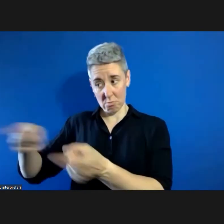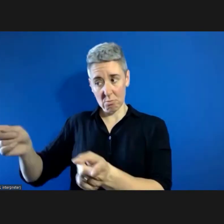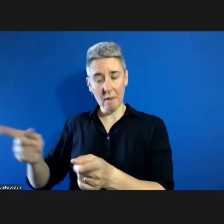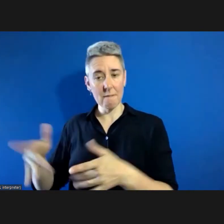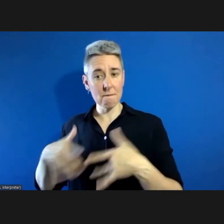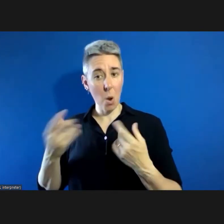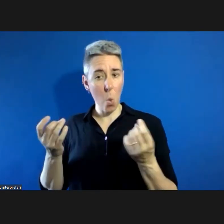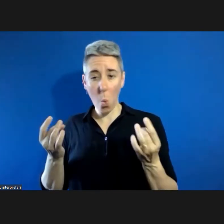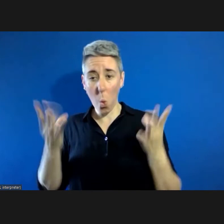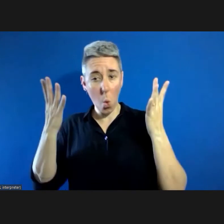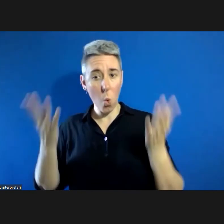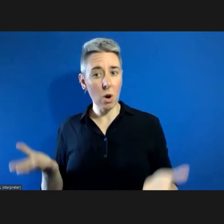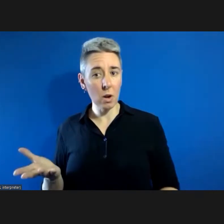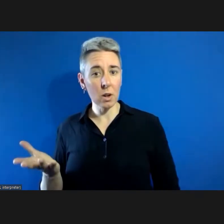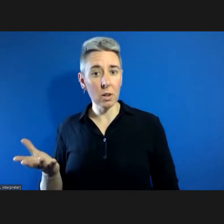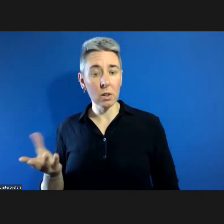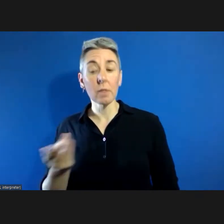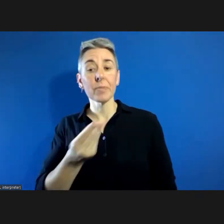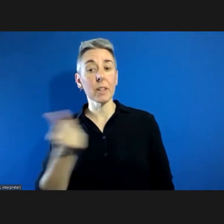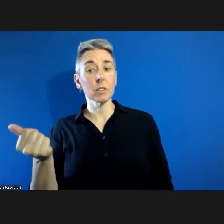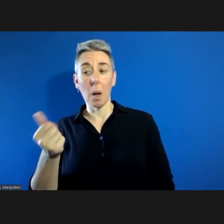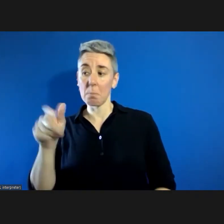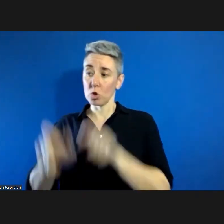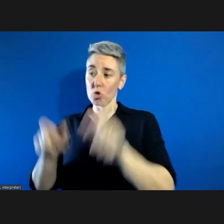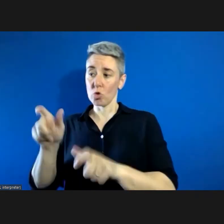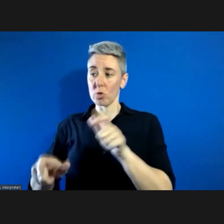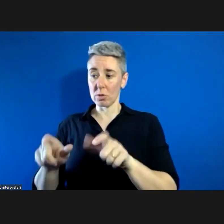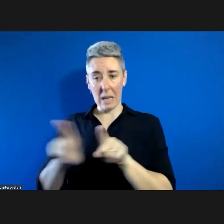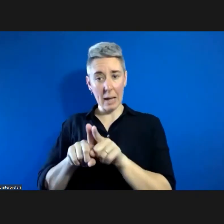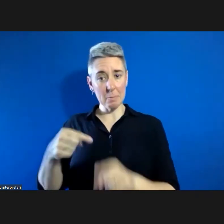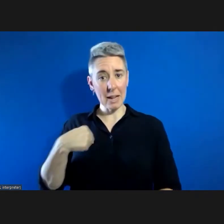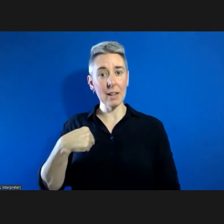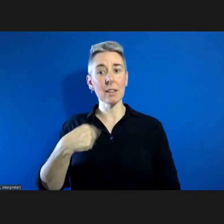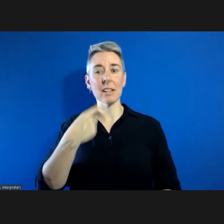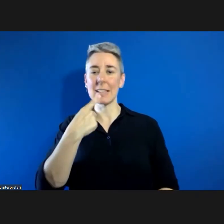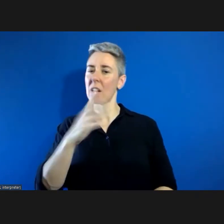in the 90s, tell us that they felt more comfortable walking onto a prison wing